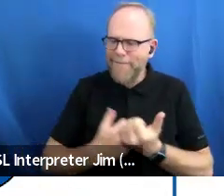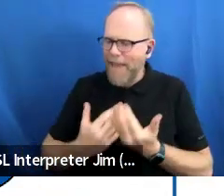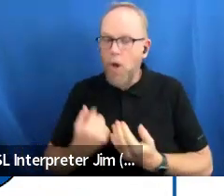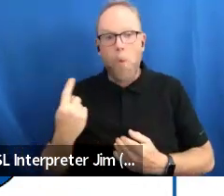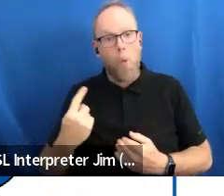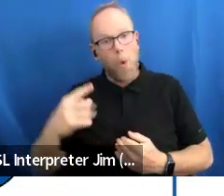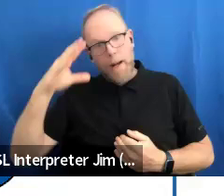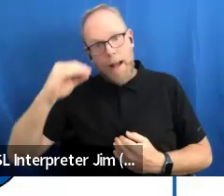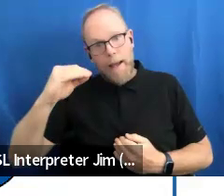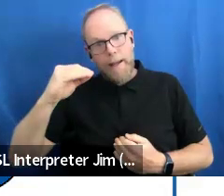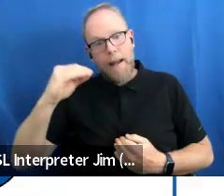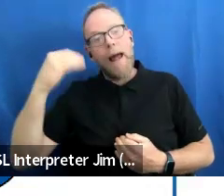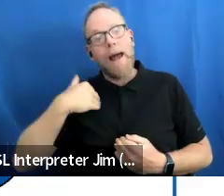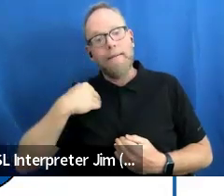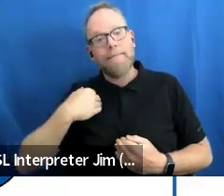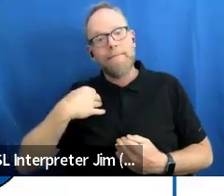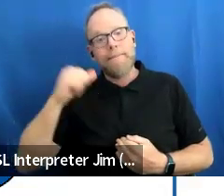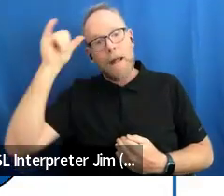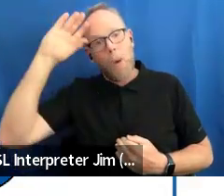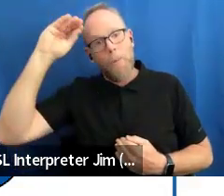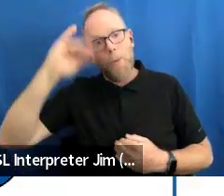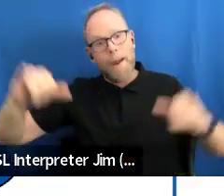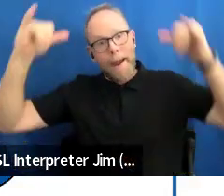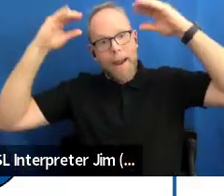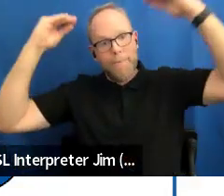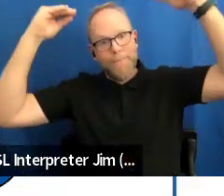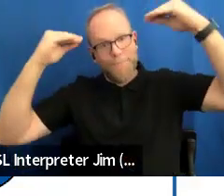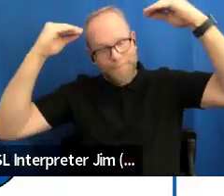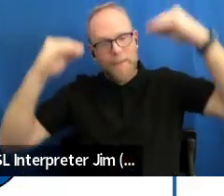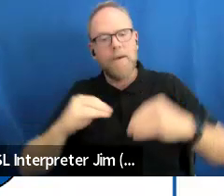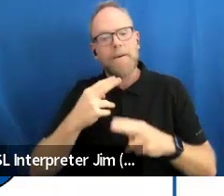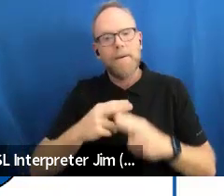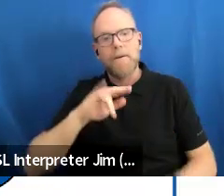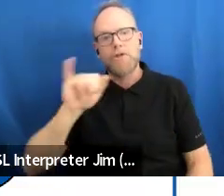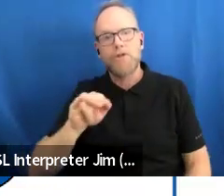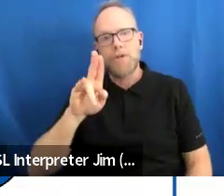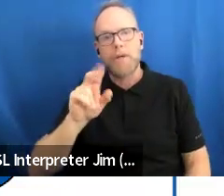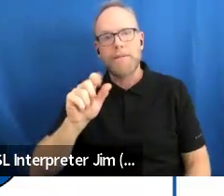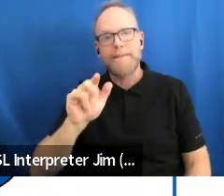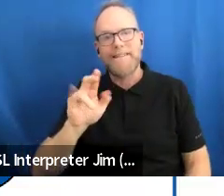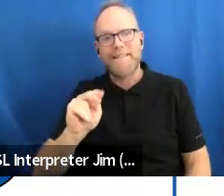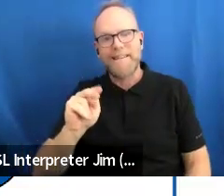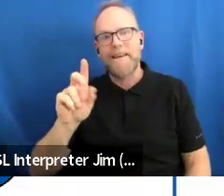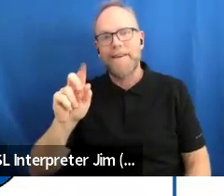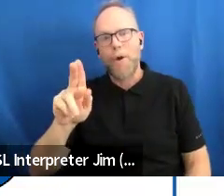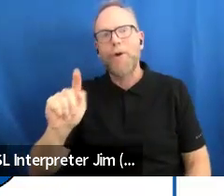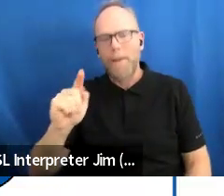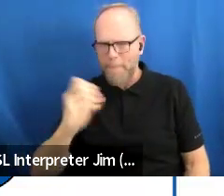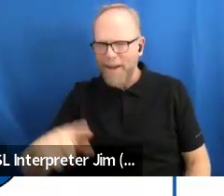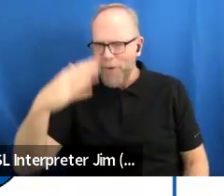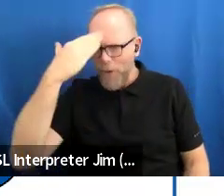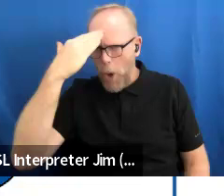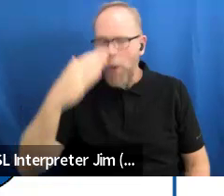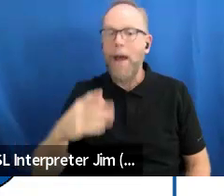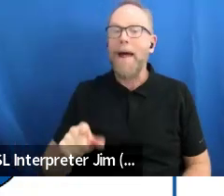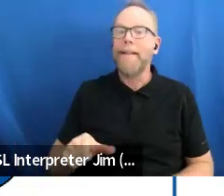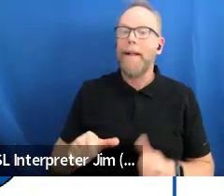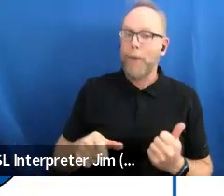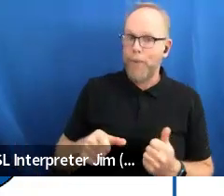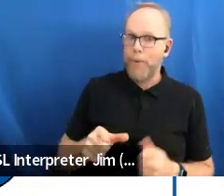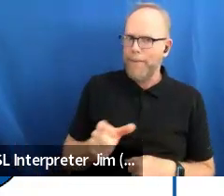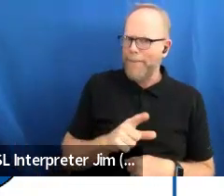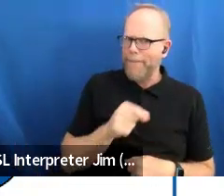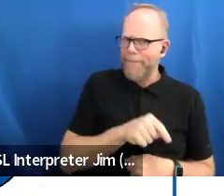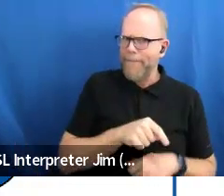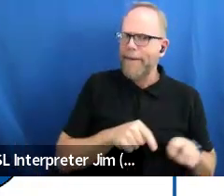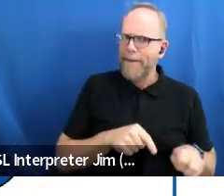is Justin Dart who many of you know and the guy on the left -- our left of H.W. Bush is Evan Kemp.